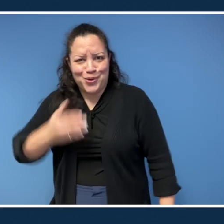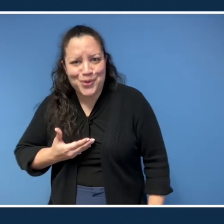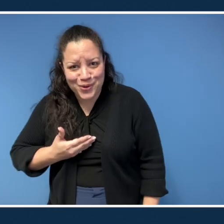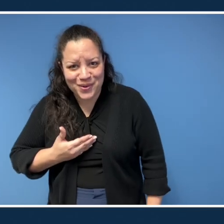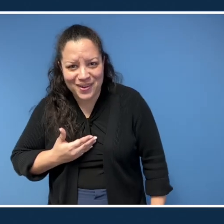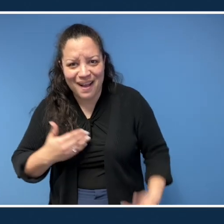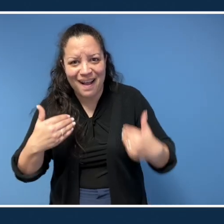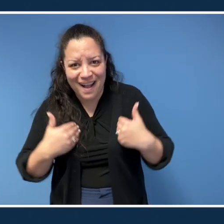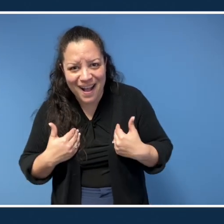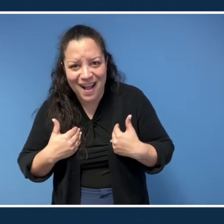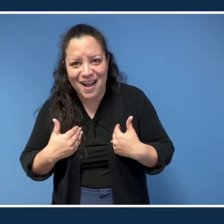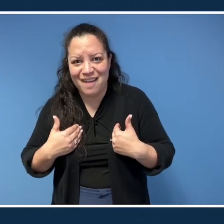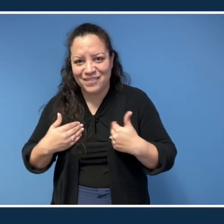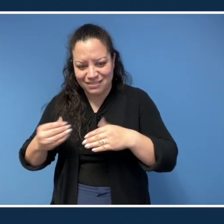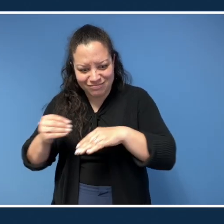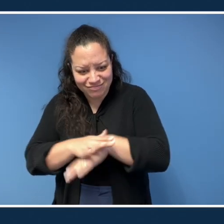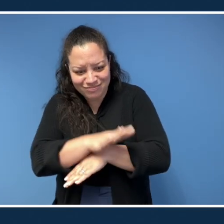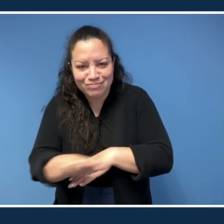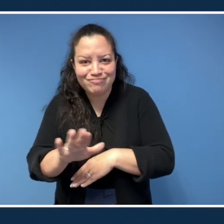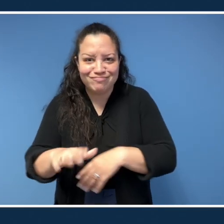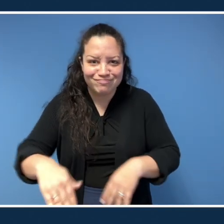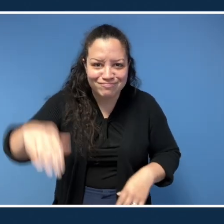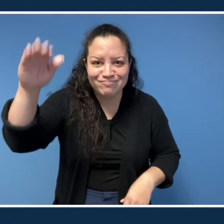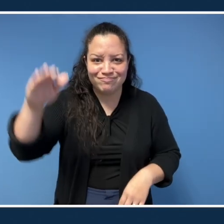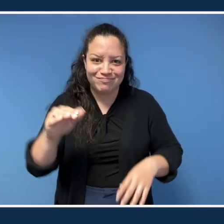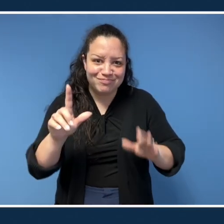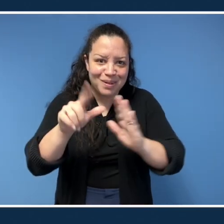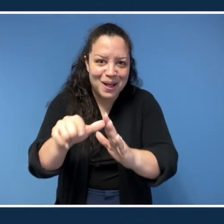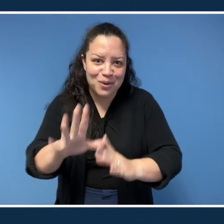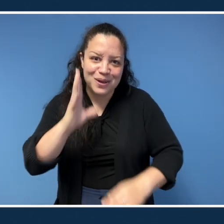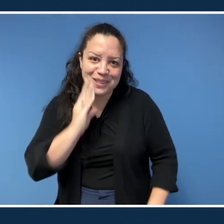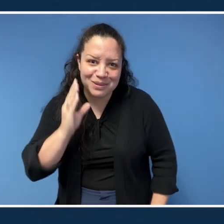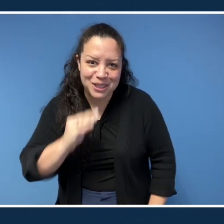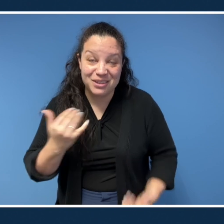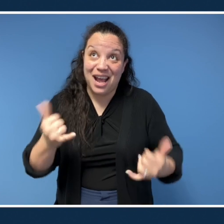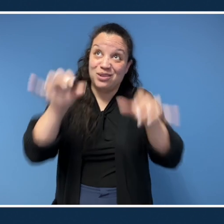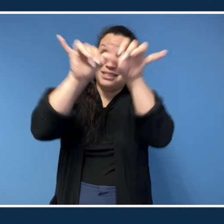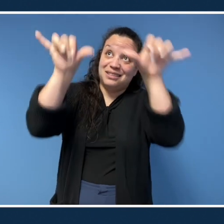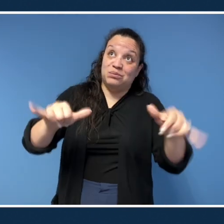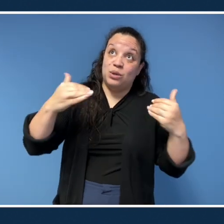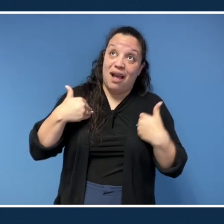we're leaving behind in that sense as well too. So are we improving these these systems that my daughters or the next generations